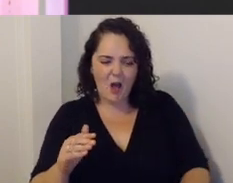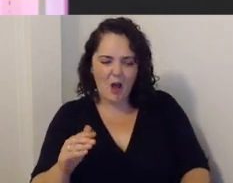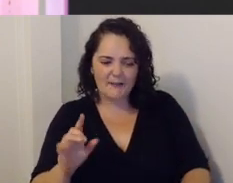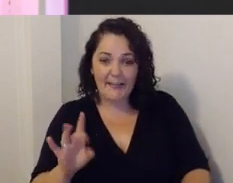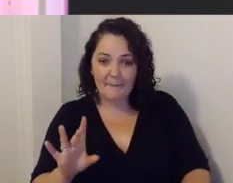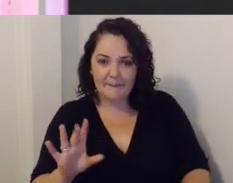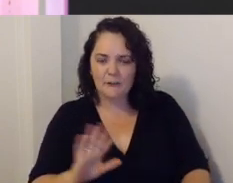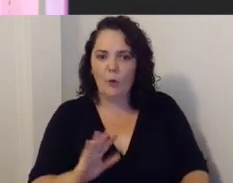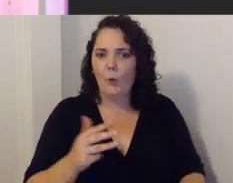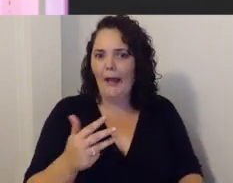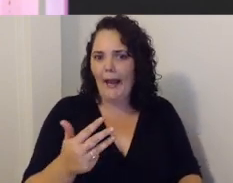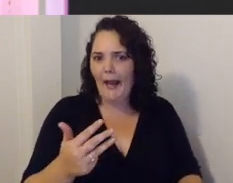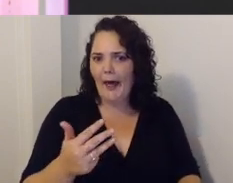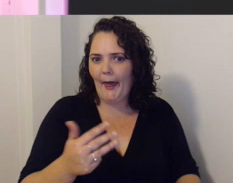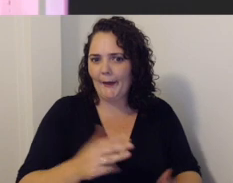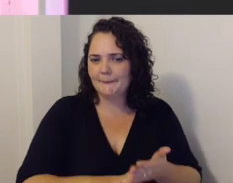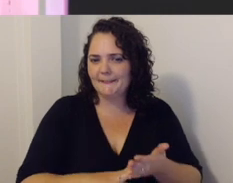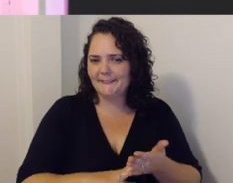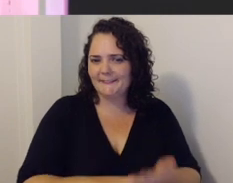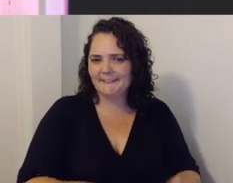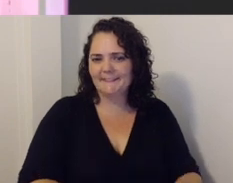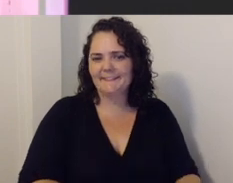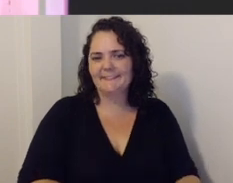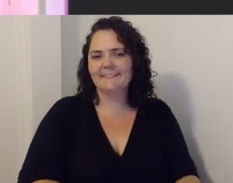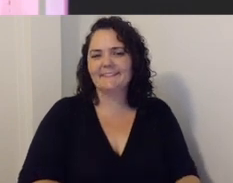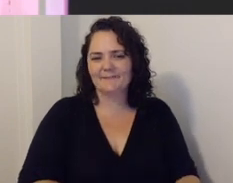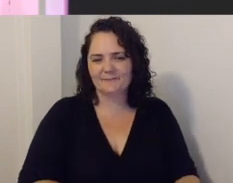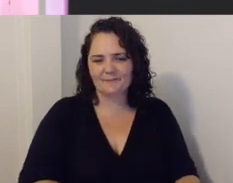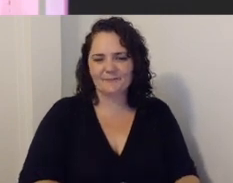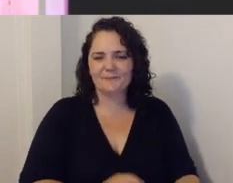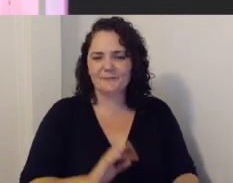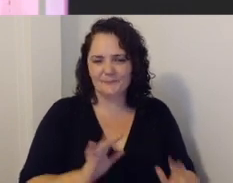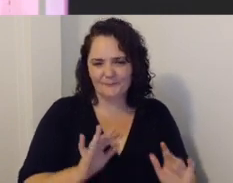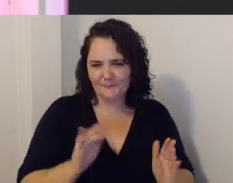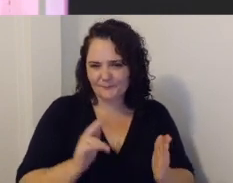let's go nine minutes on this drawing and that'll bring us right to the end